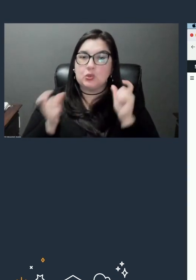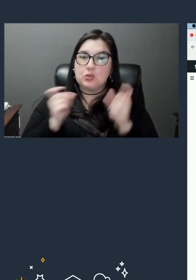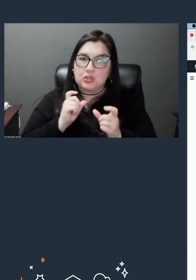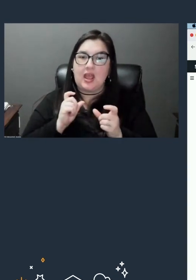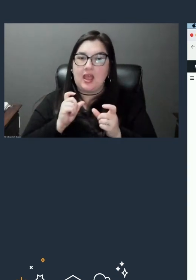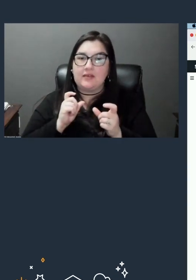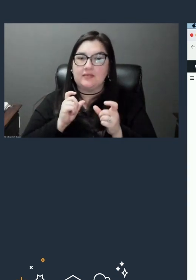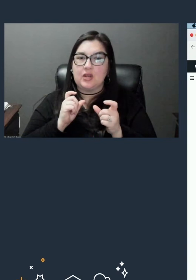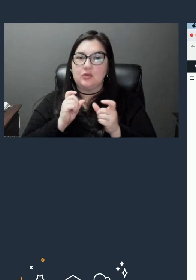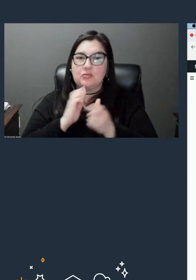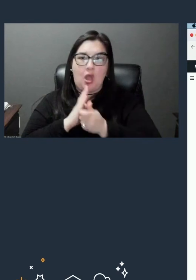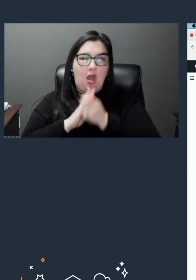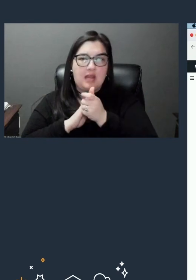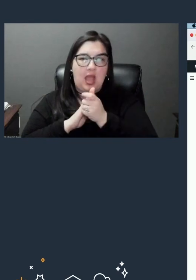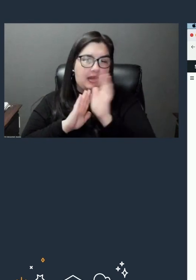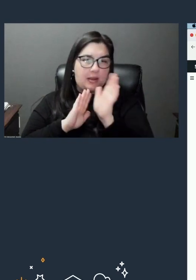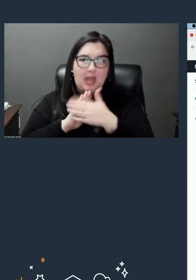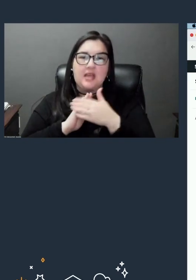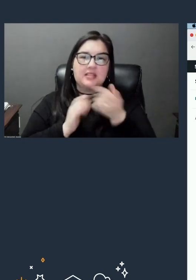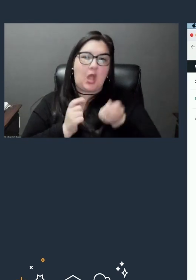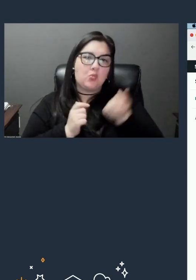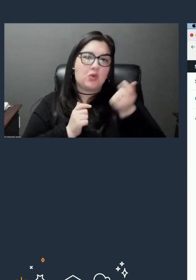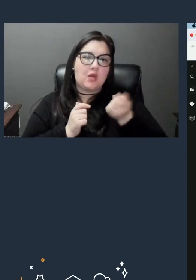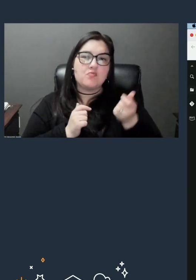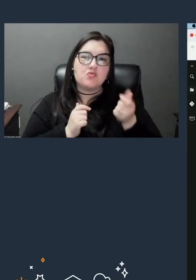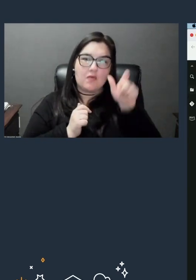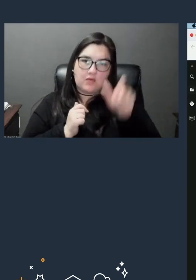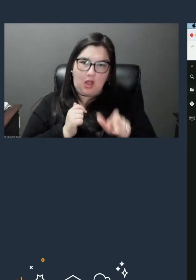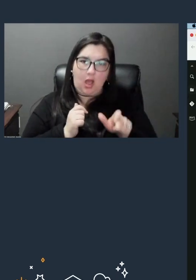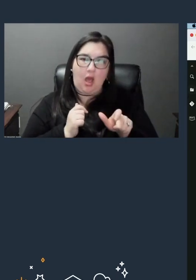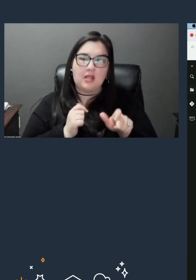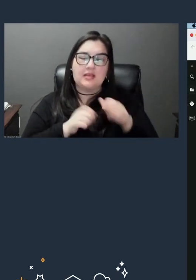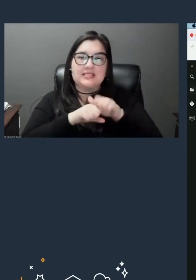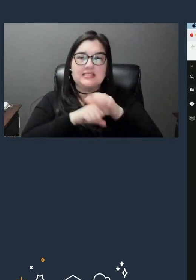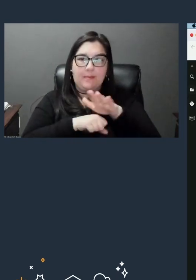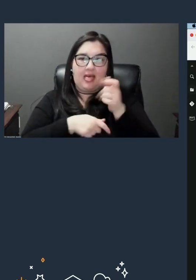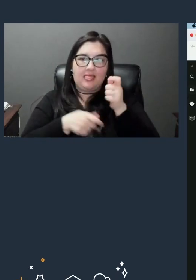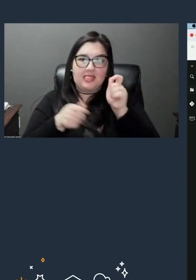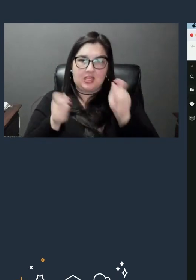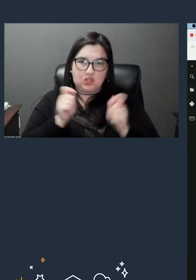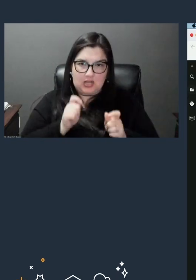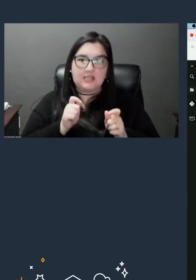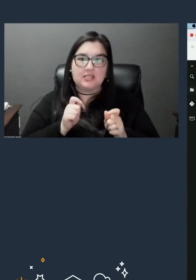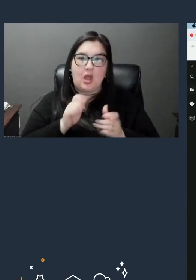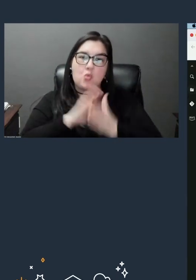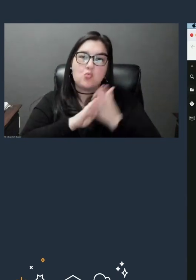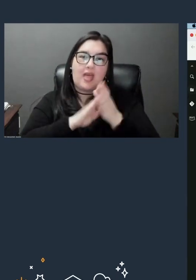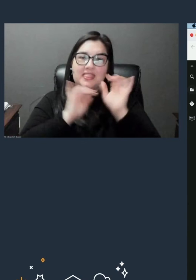to remove column and submit the changes. And I go back, run the same command. Let's see what happens.